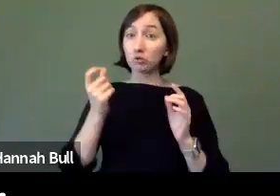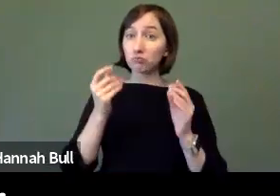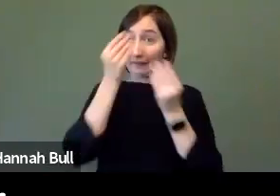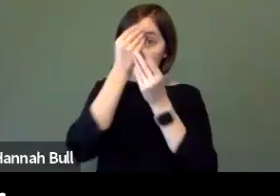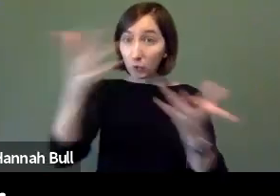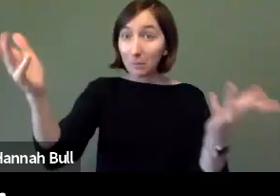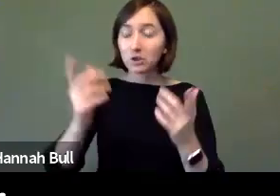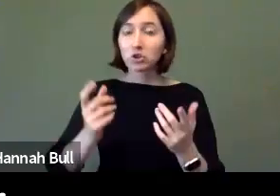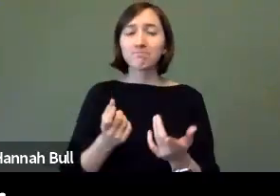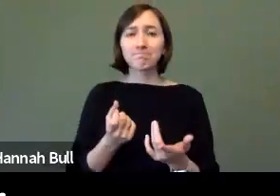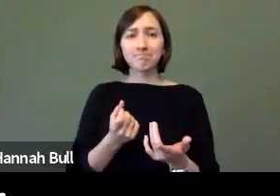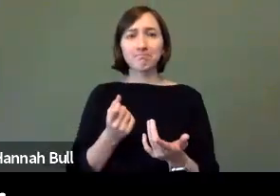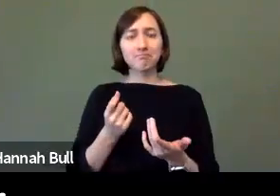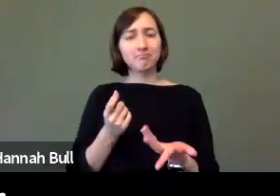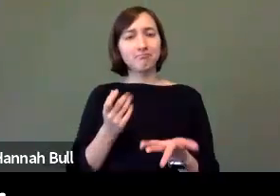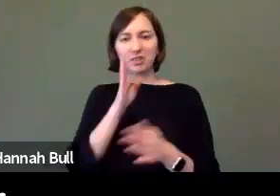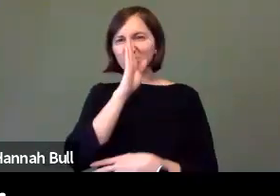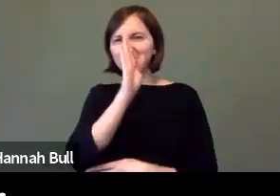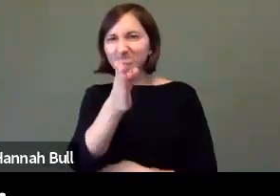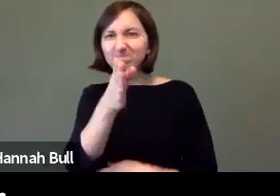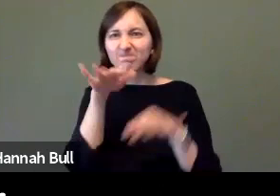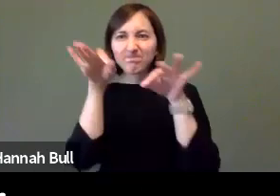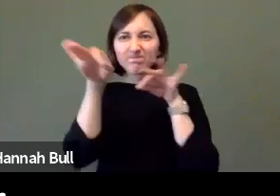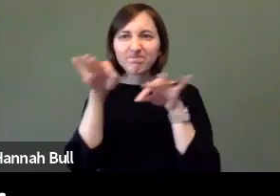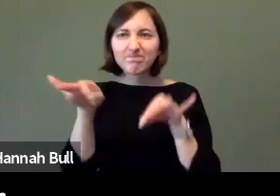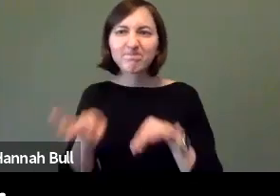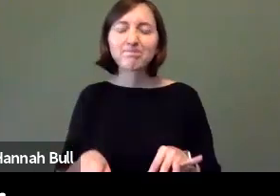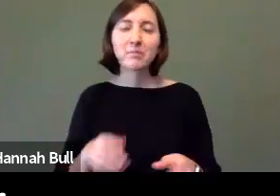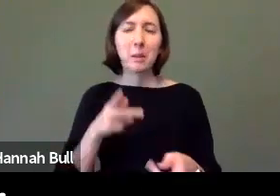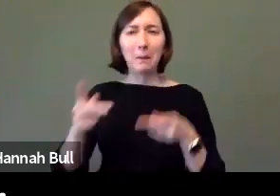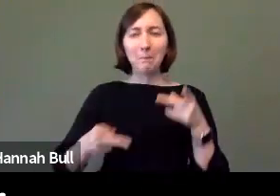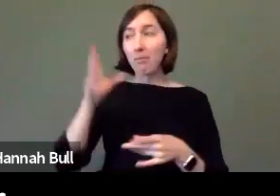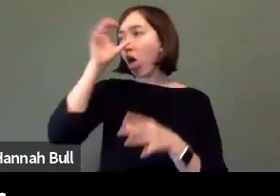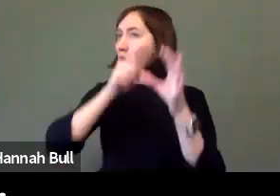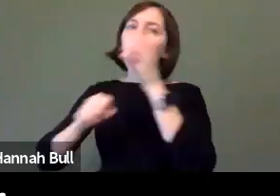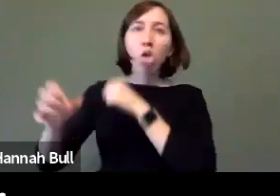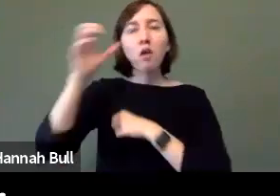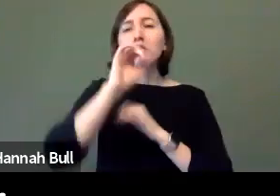to get away from the noise and speculations to the facts.